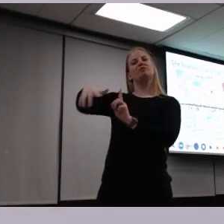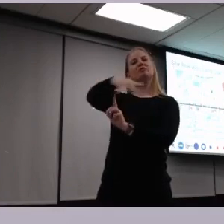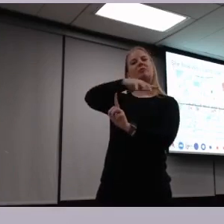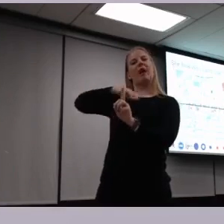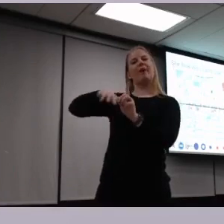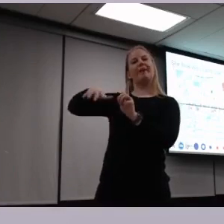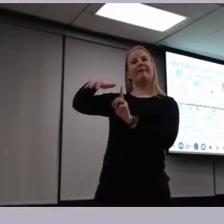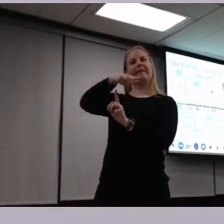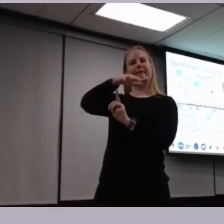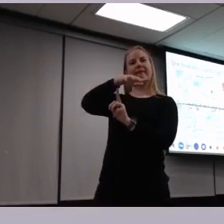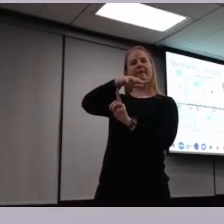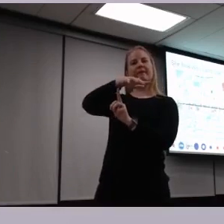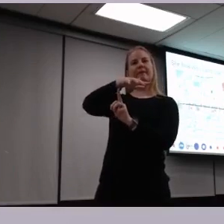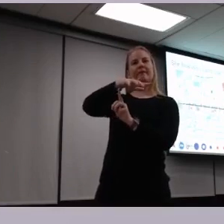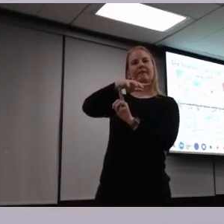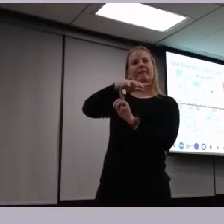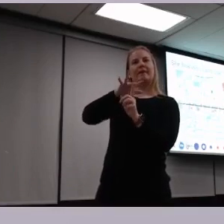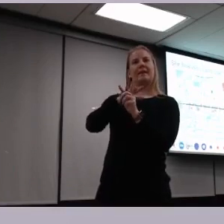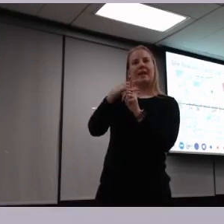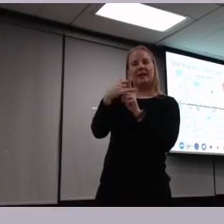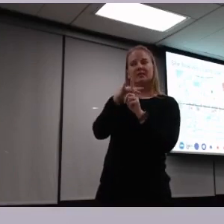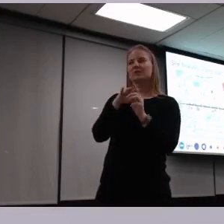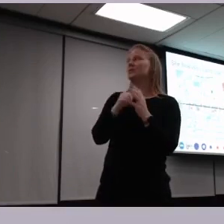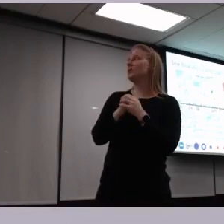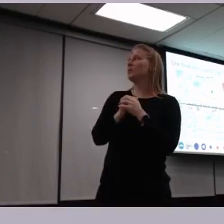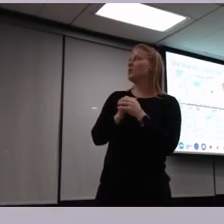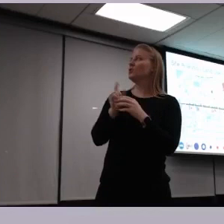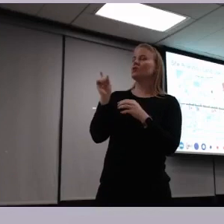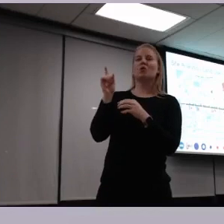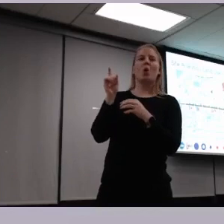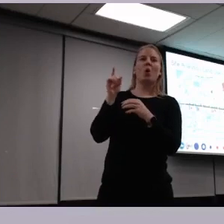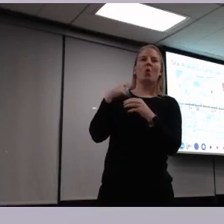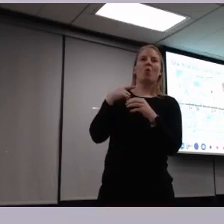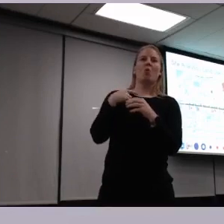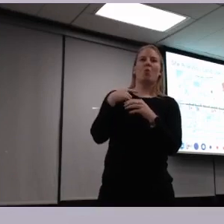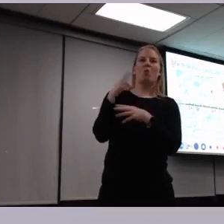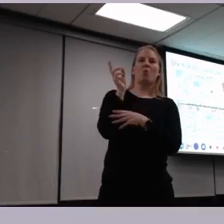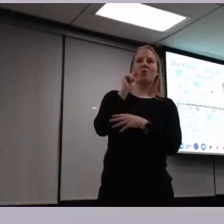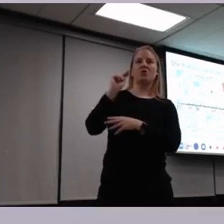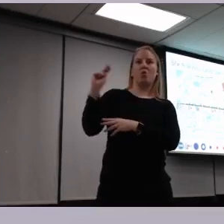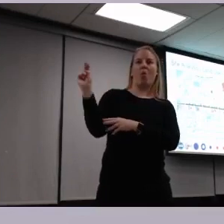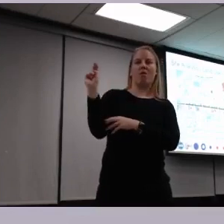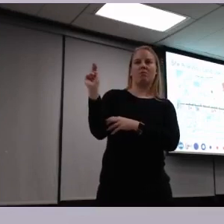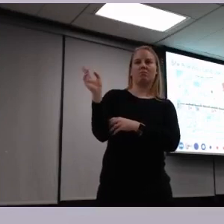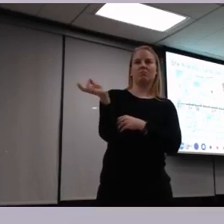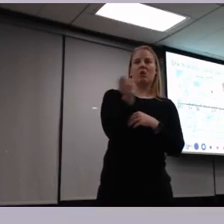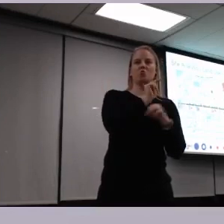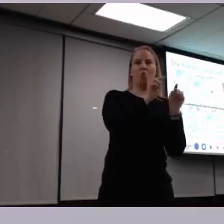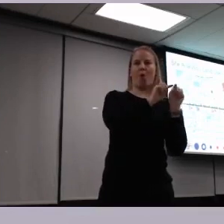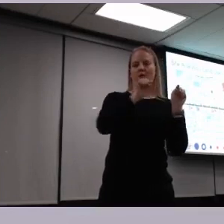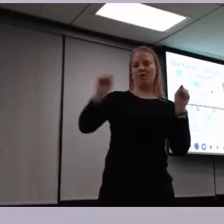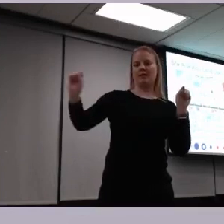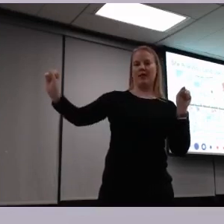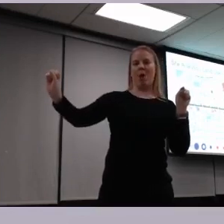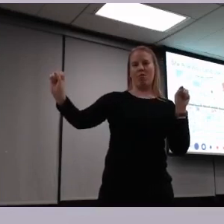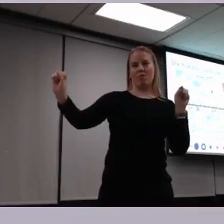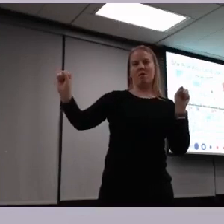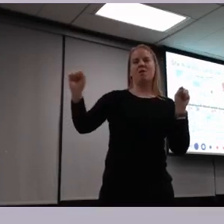So this is a map with not rotated to the left, a very simple land use map. And what this map tells us.